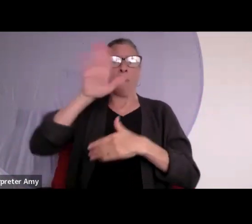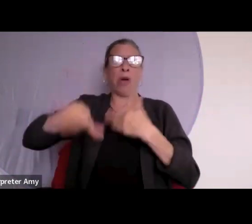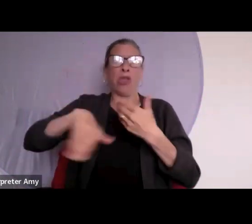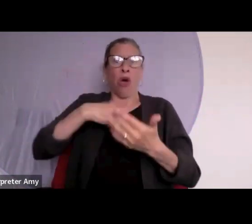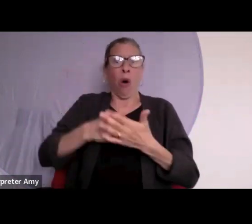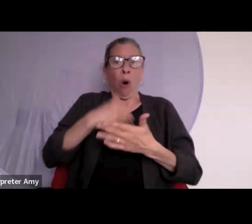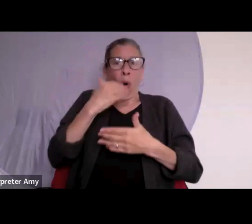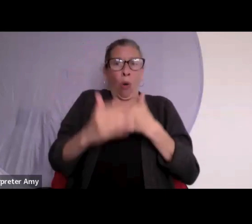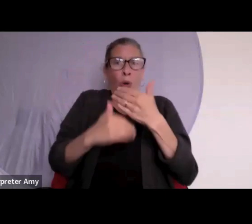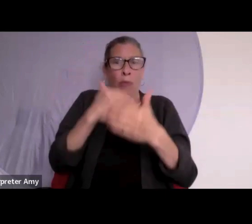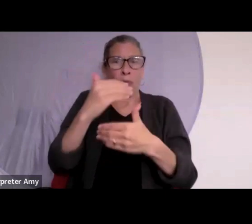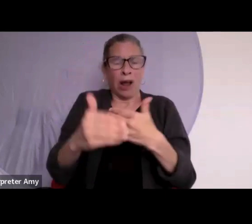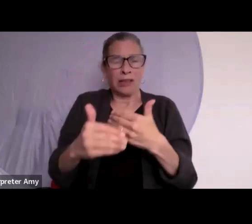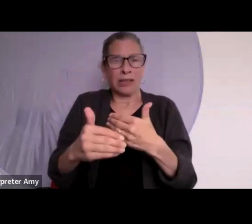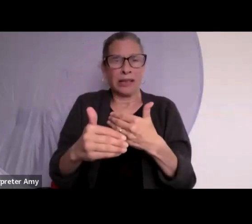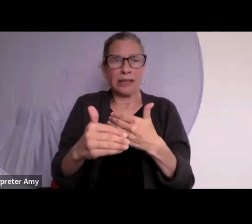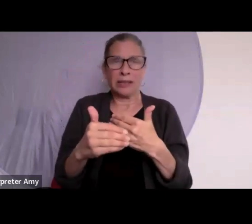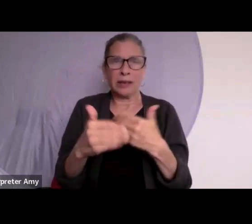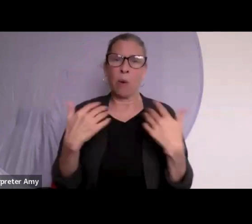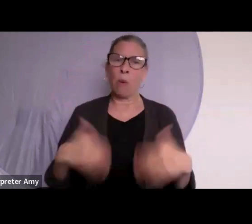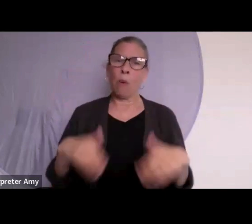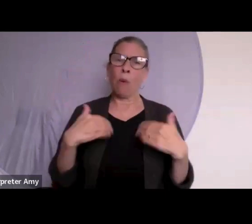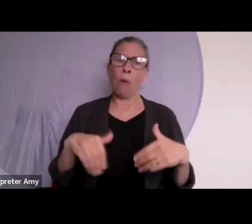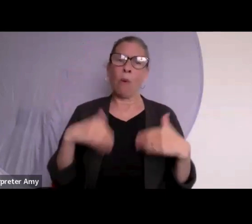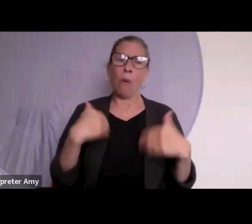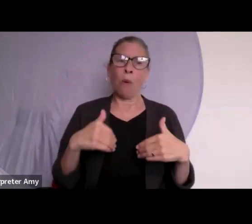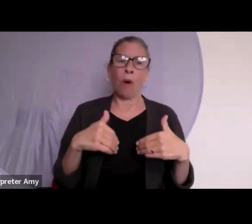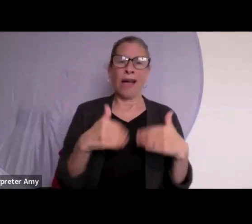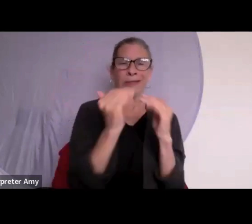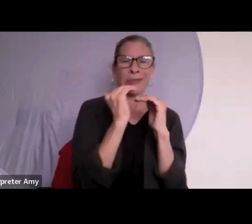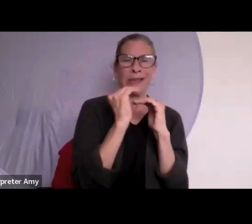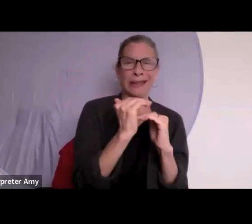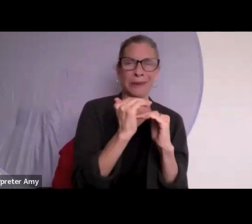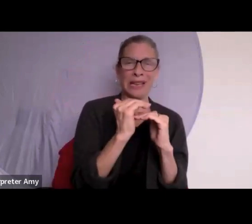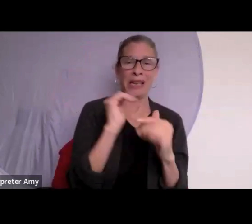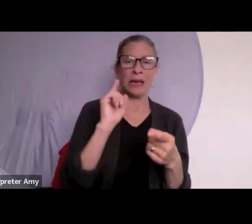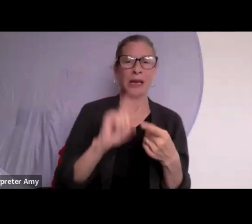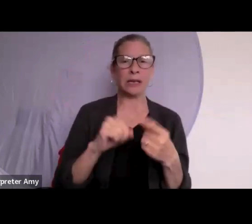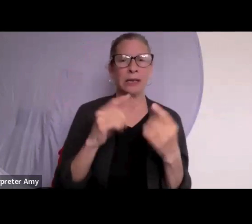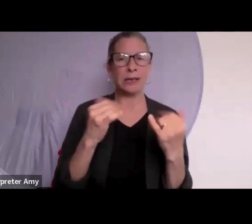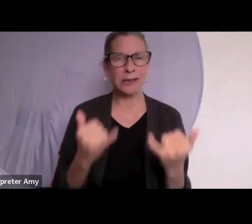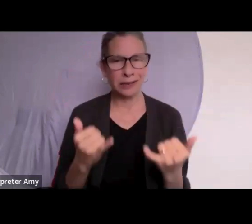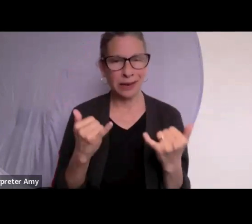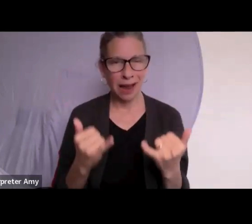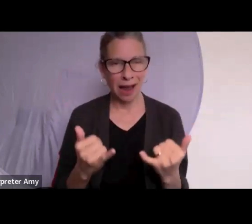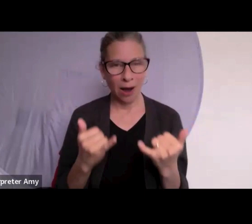been exclusive up until now. And, and we'll, be we'll be